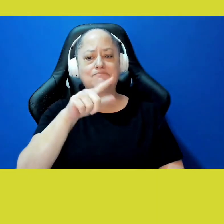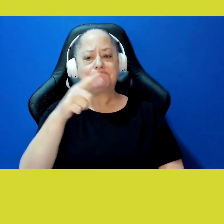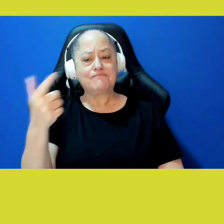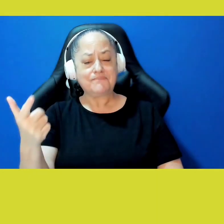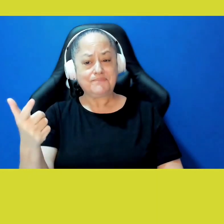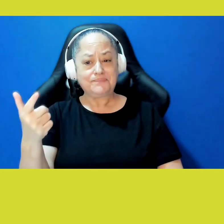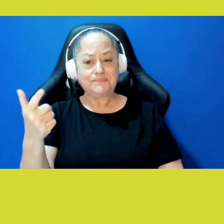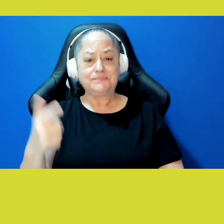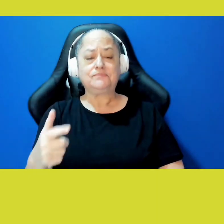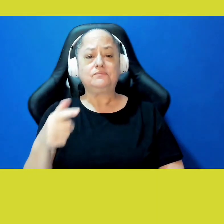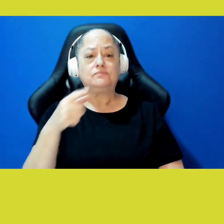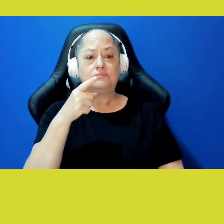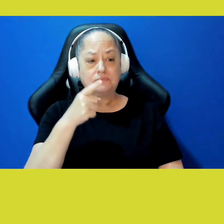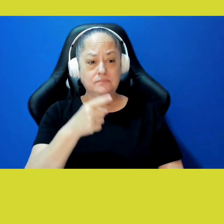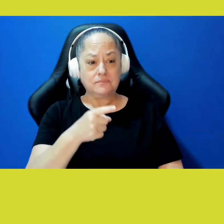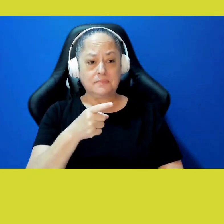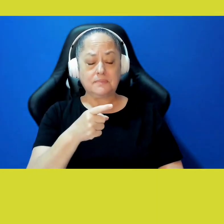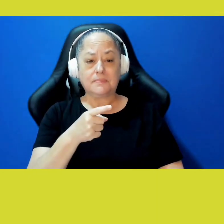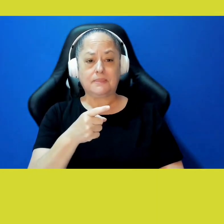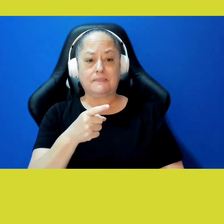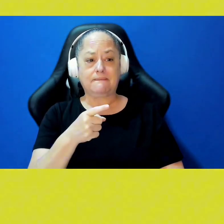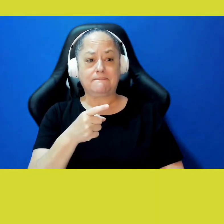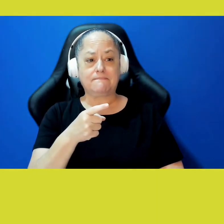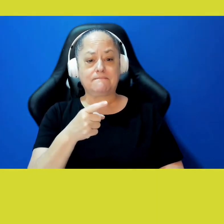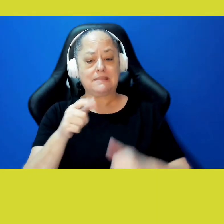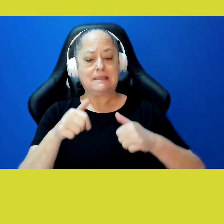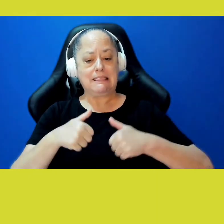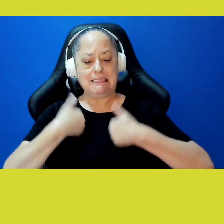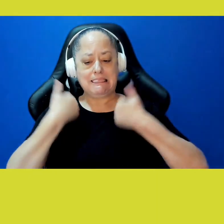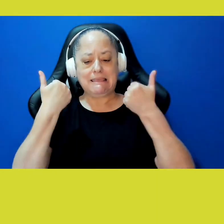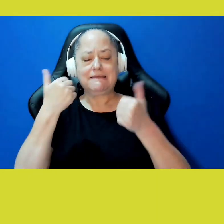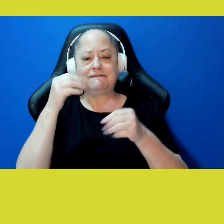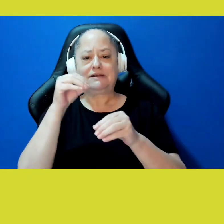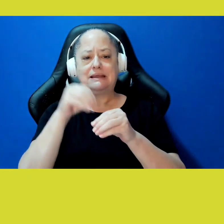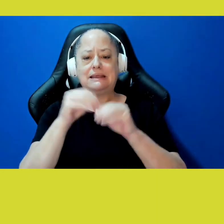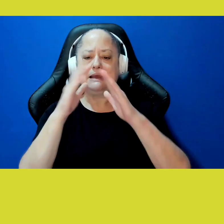You lived in housing -first housing